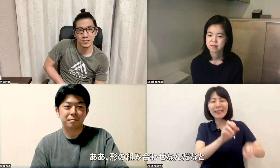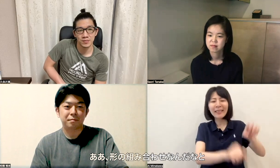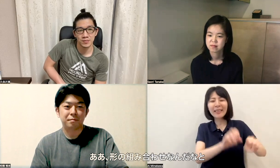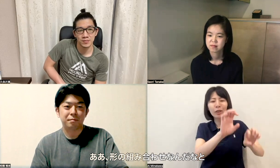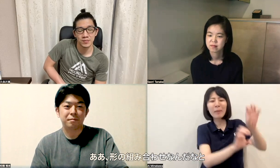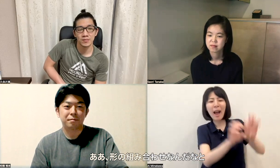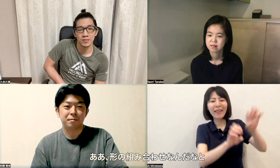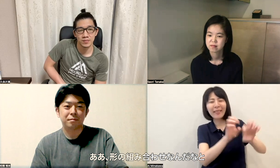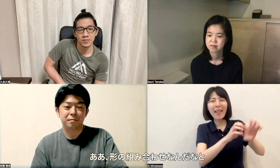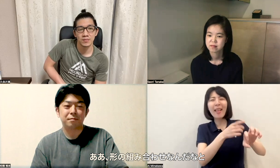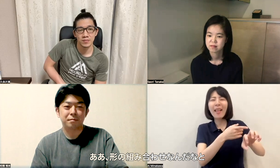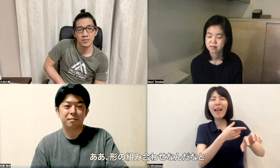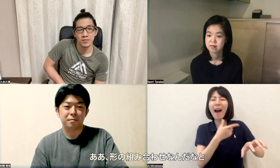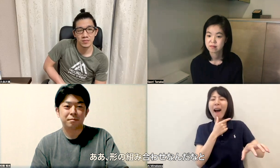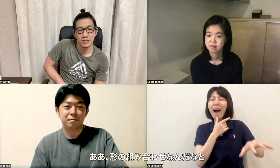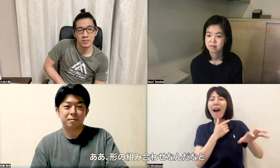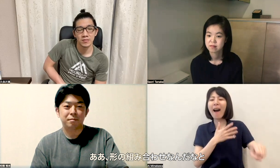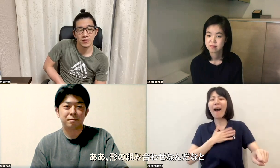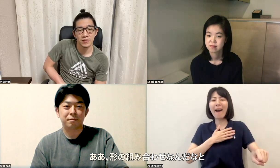and acquired the combinations.